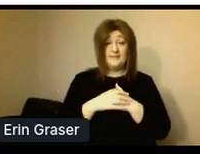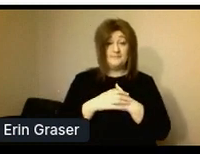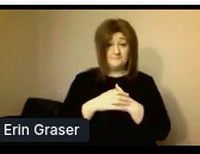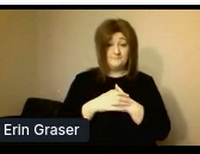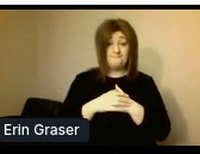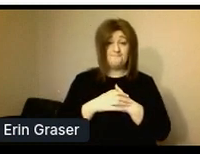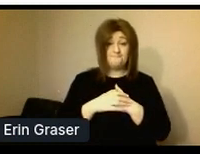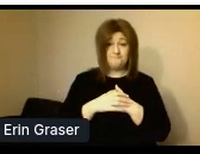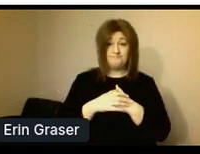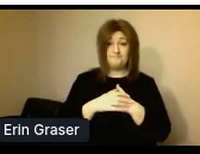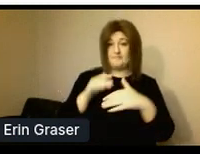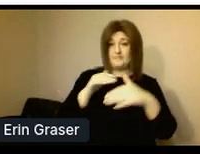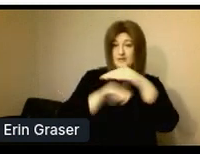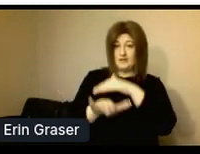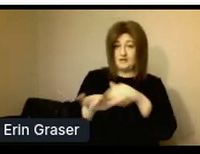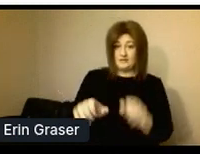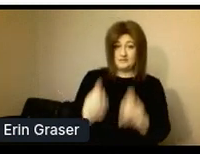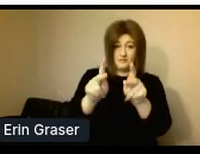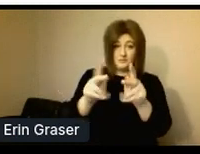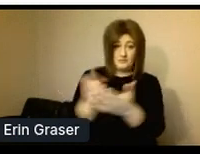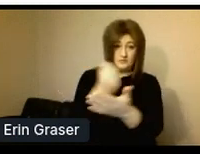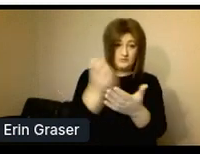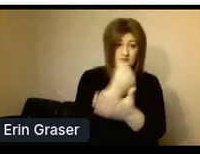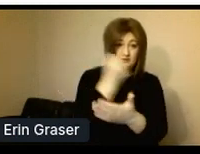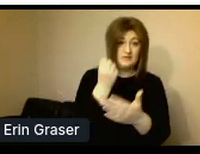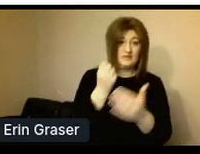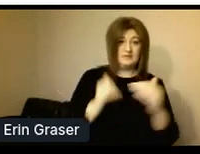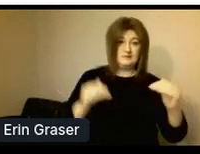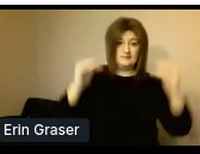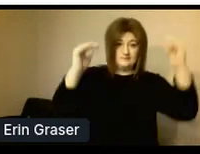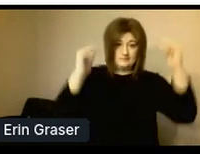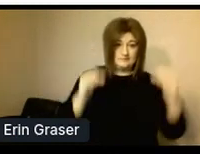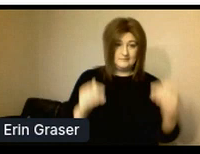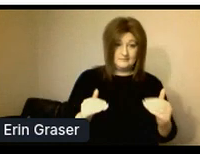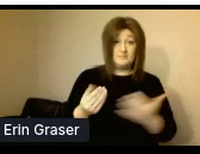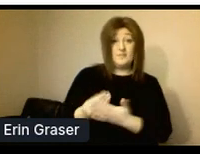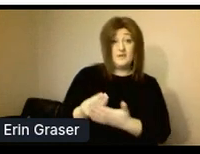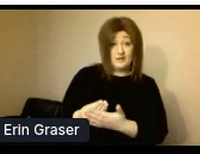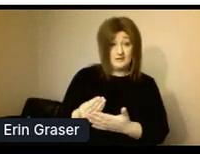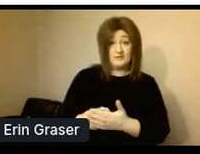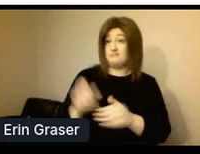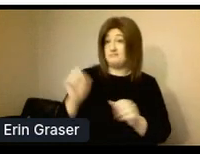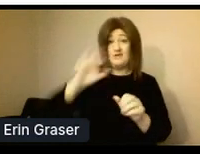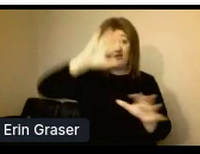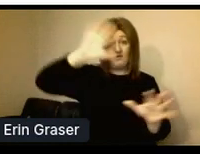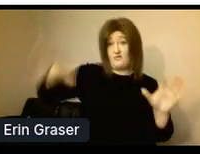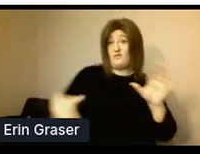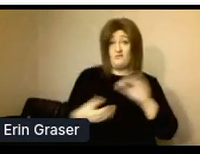Access to opportunity, positionality, money, all of that.